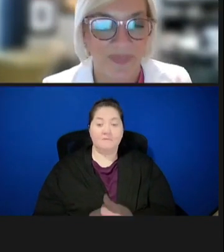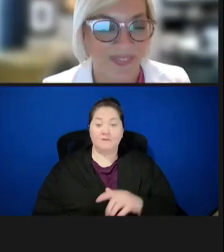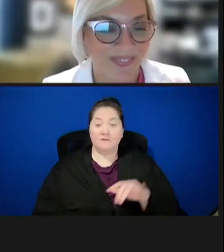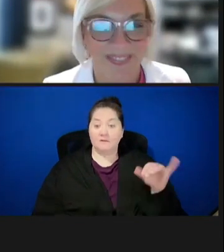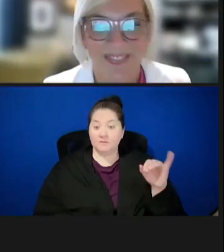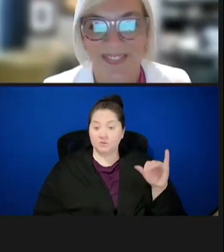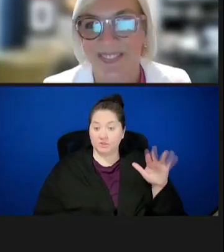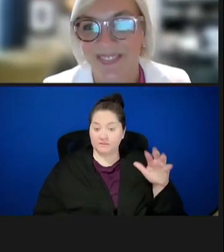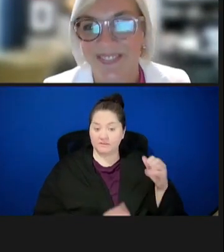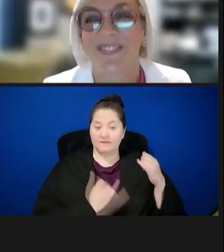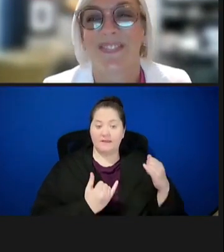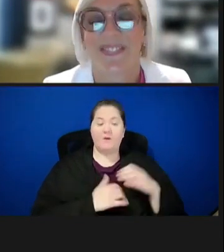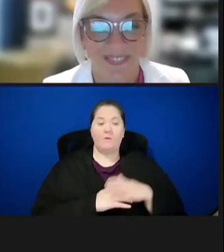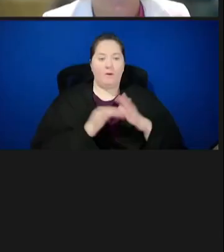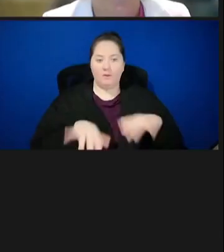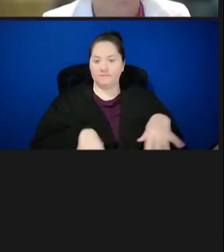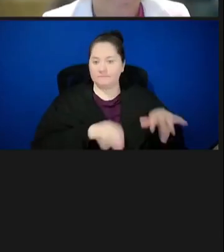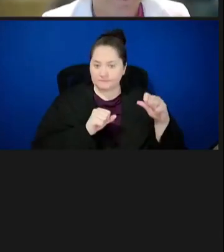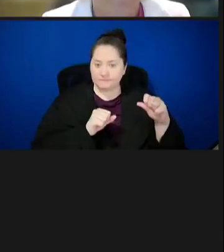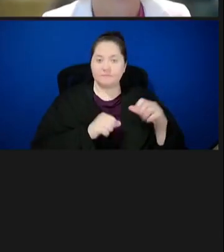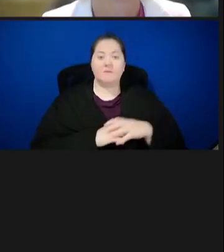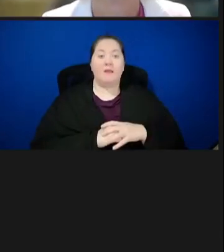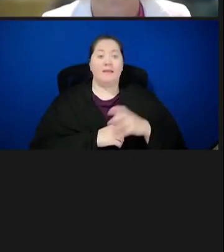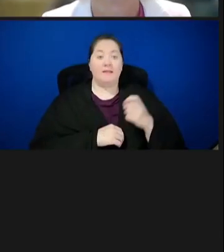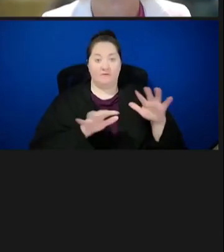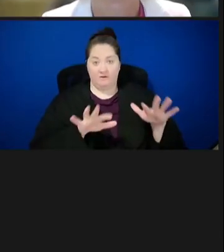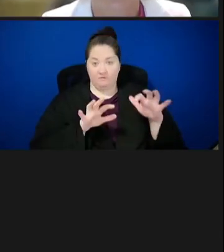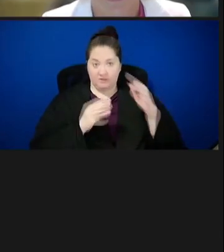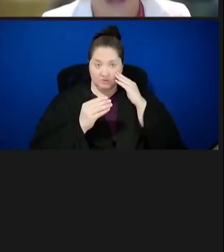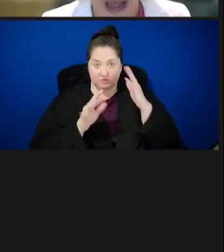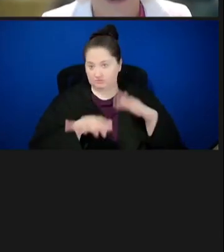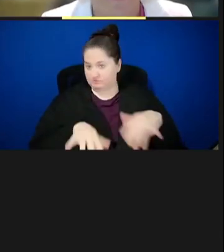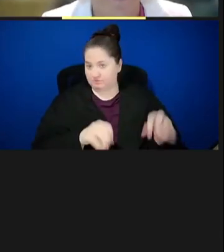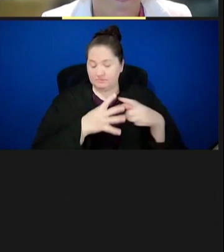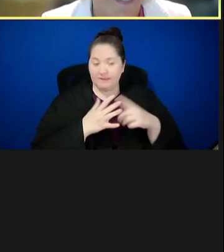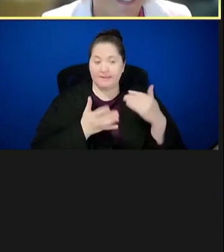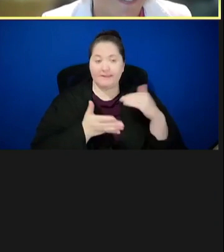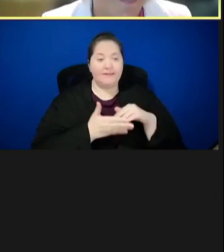Jessica Peck: Okay, and I'll take this one. And Dr. Bray, if I freeze you, just take it away for me. Allison Bray: I will.